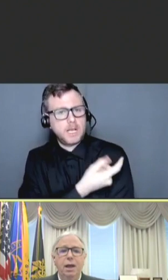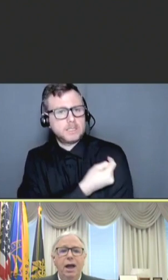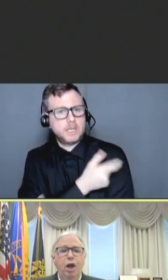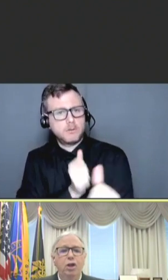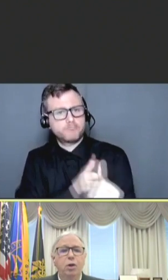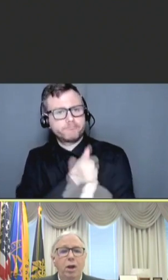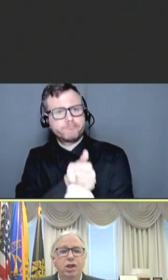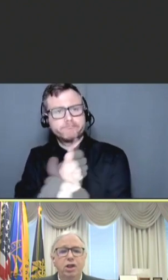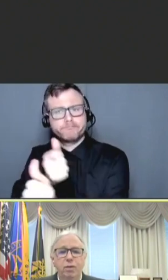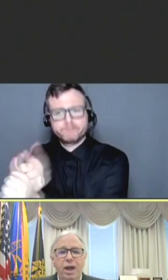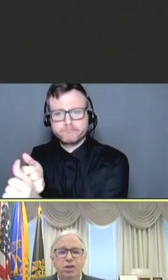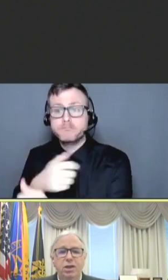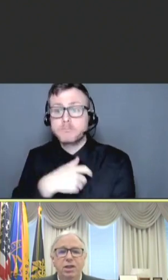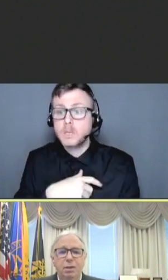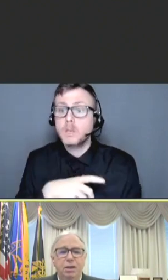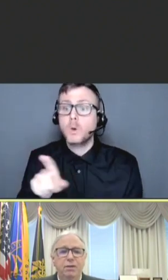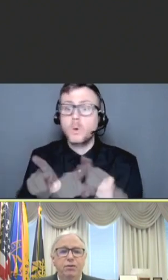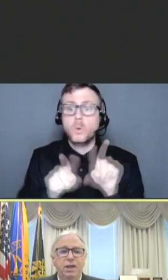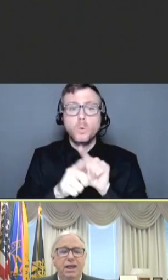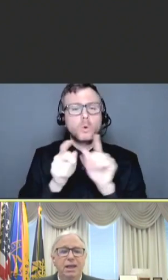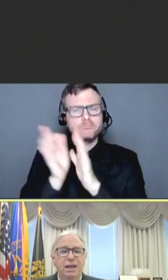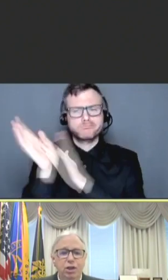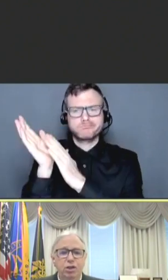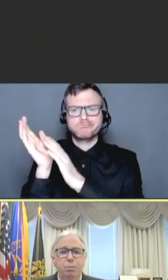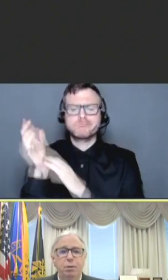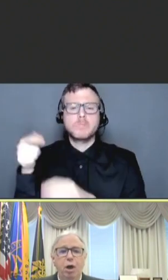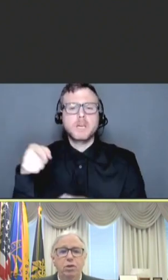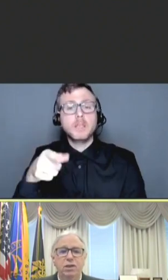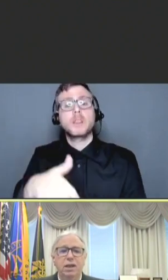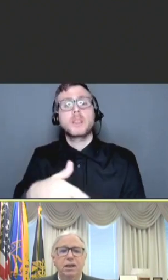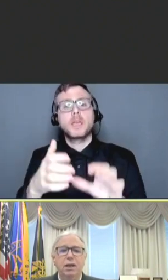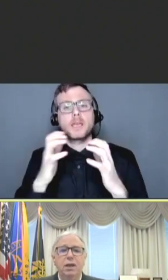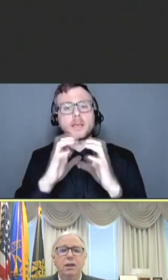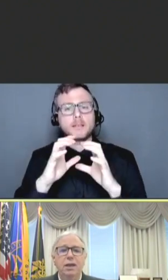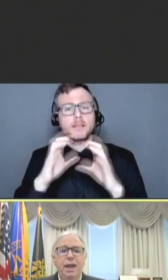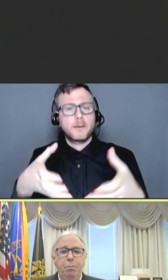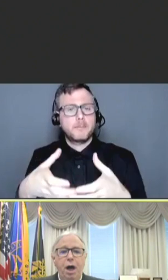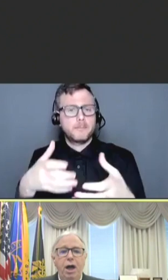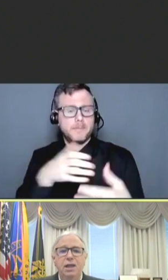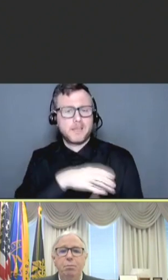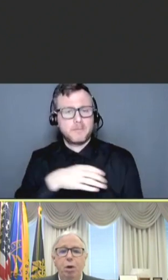I also want to congratulate the committee for taking leadership and hosting the m-pox